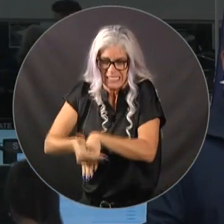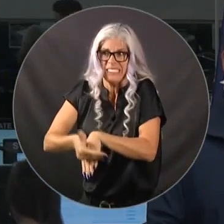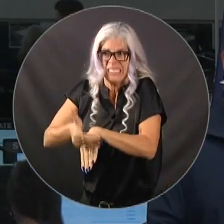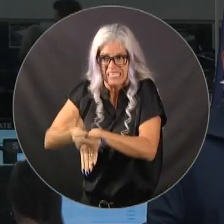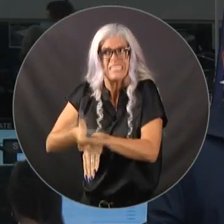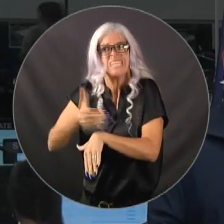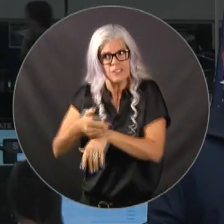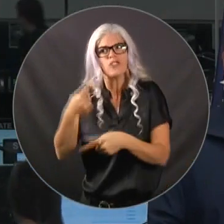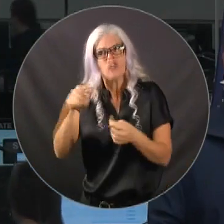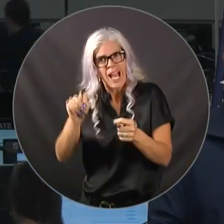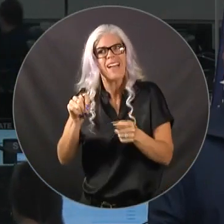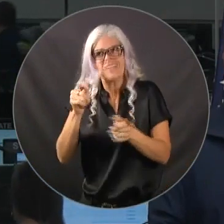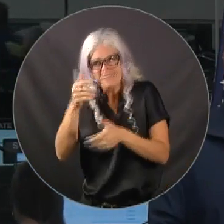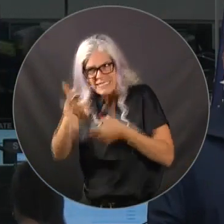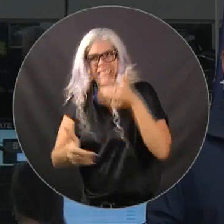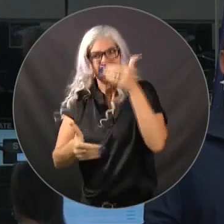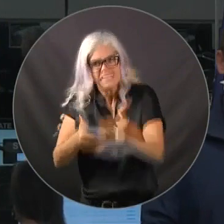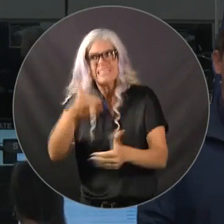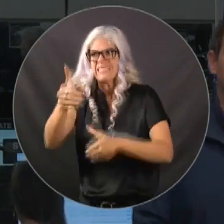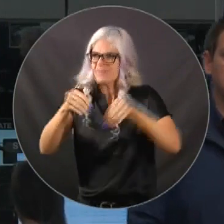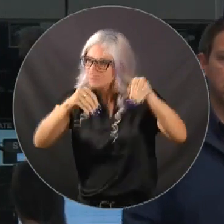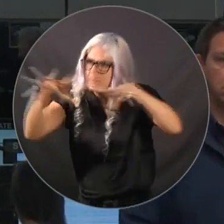the following counties at